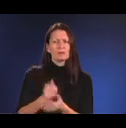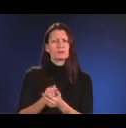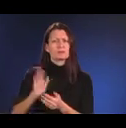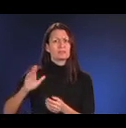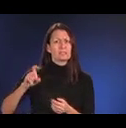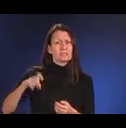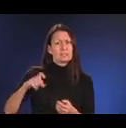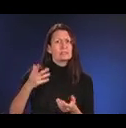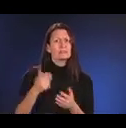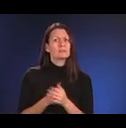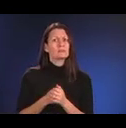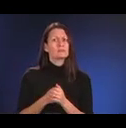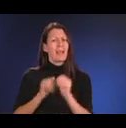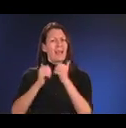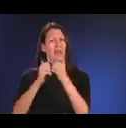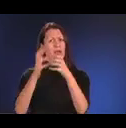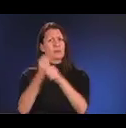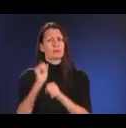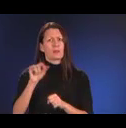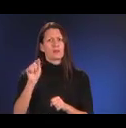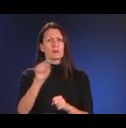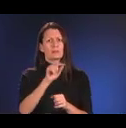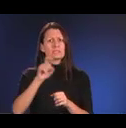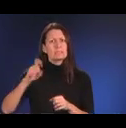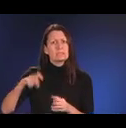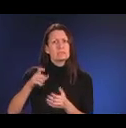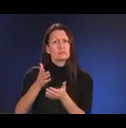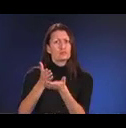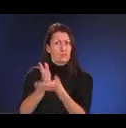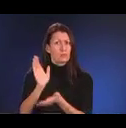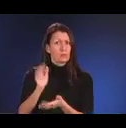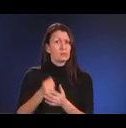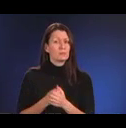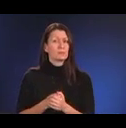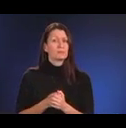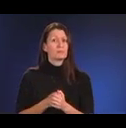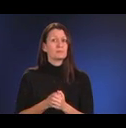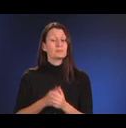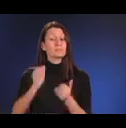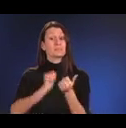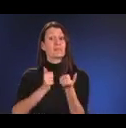and how to get those needs and rights met.